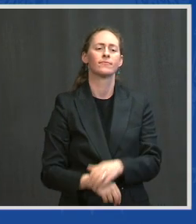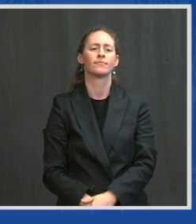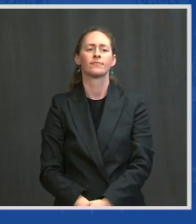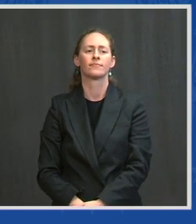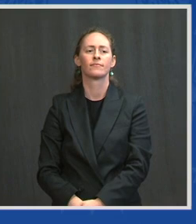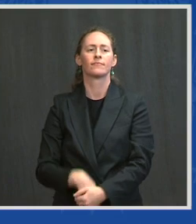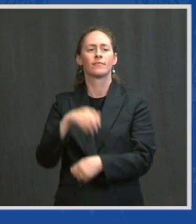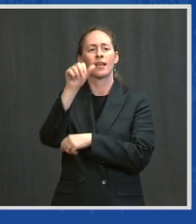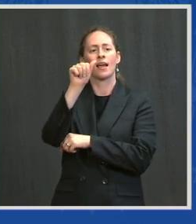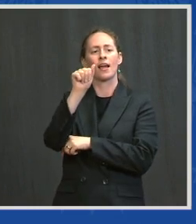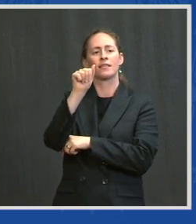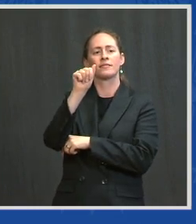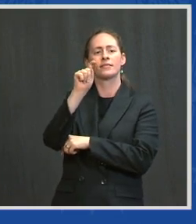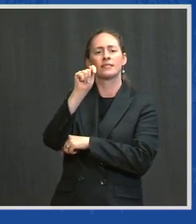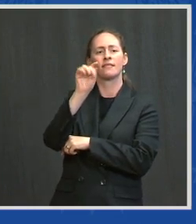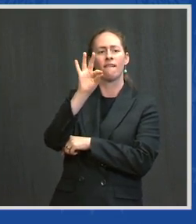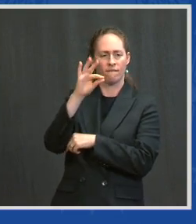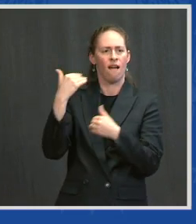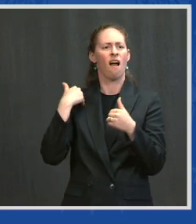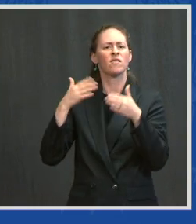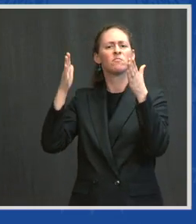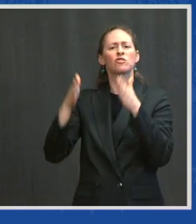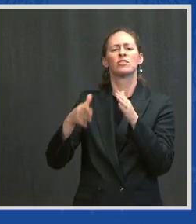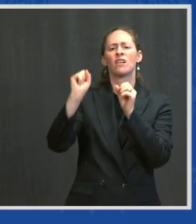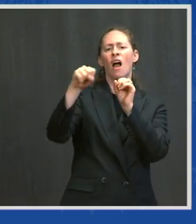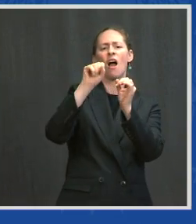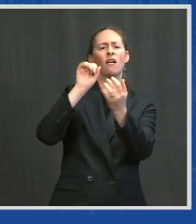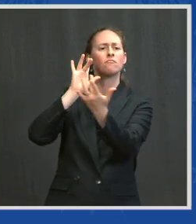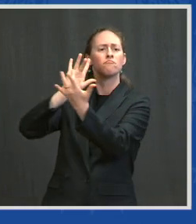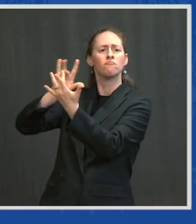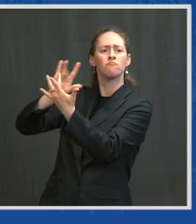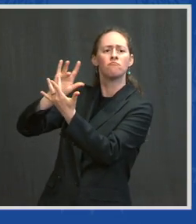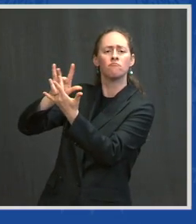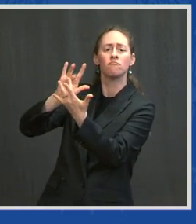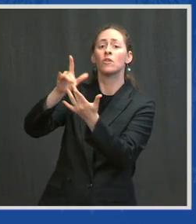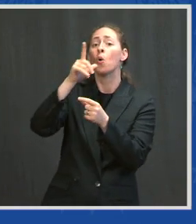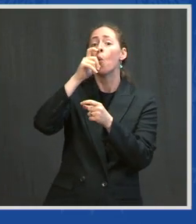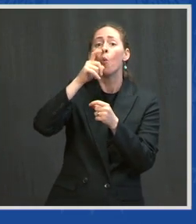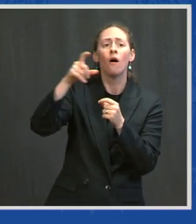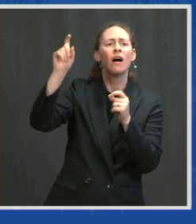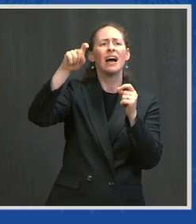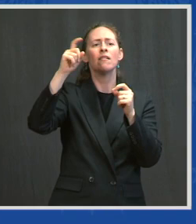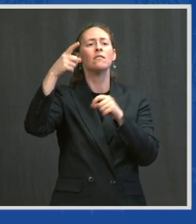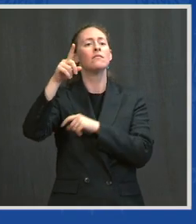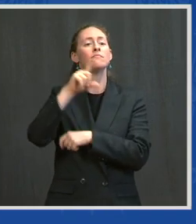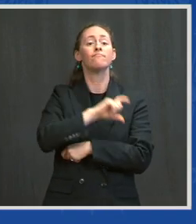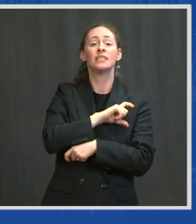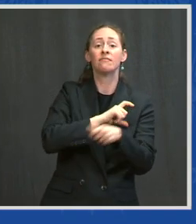to receive information from mayors, police chiefs, and other local leaders about firearms dealers